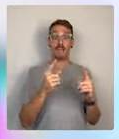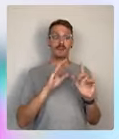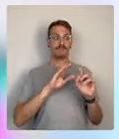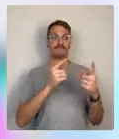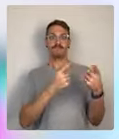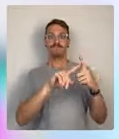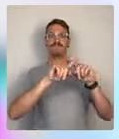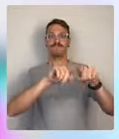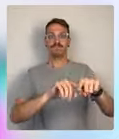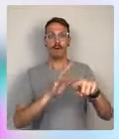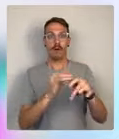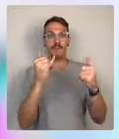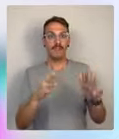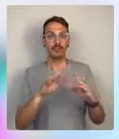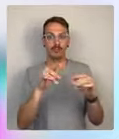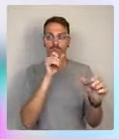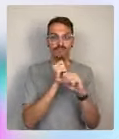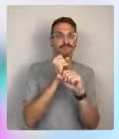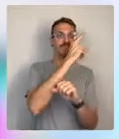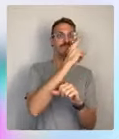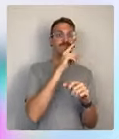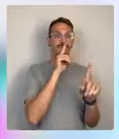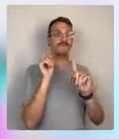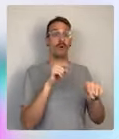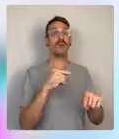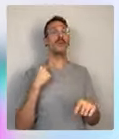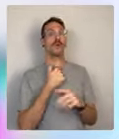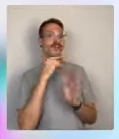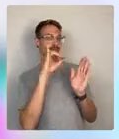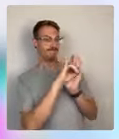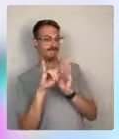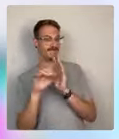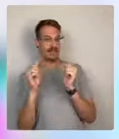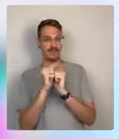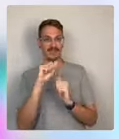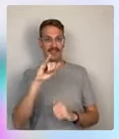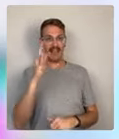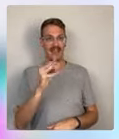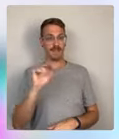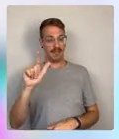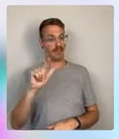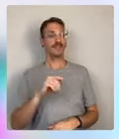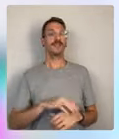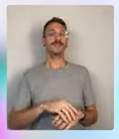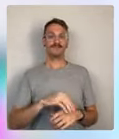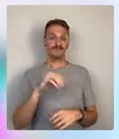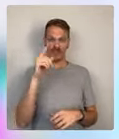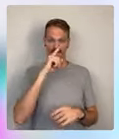because the onus is on the players to report that bad behavior. We identify it with AIML,